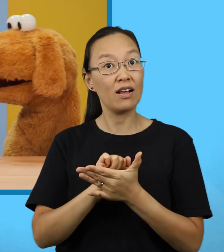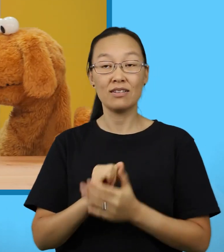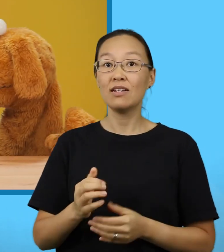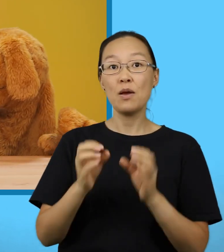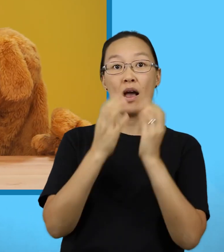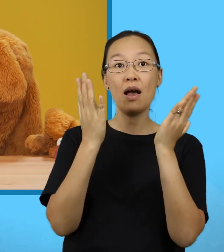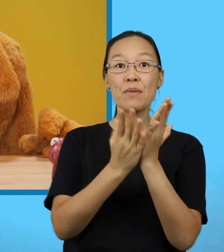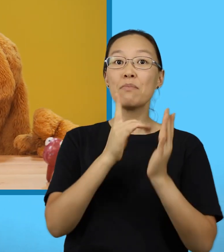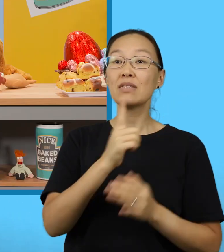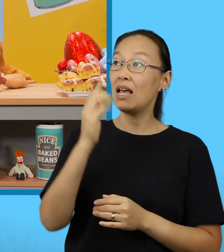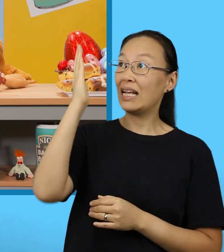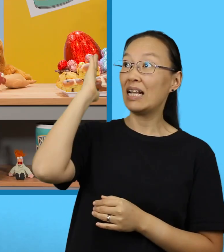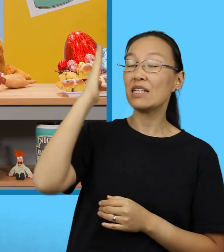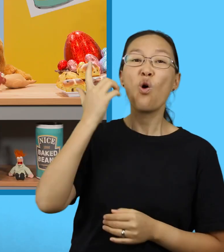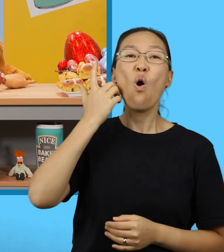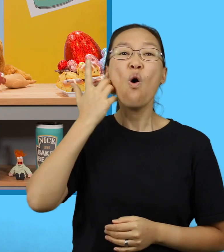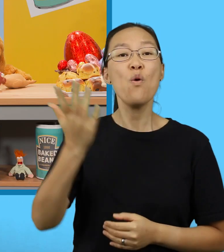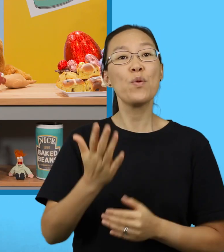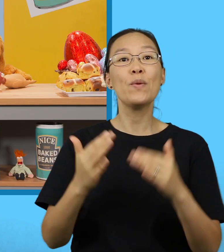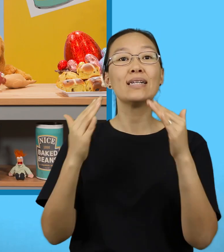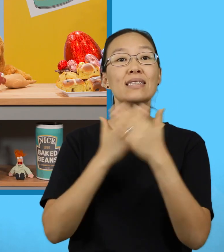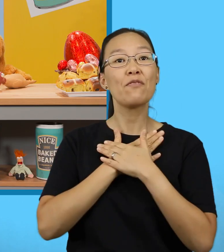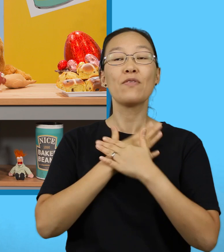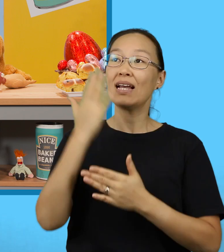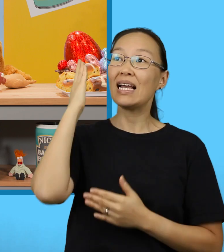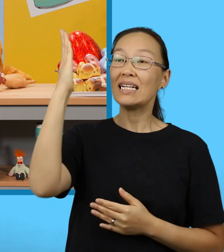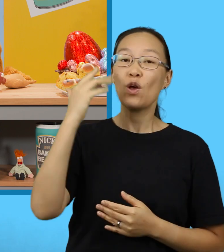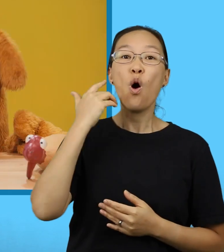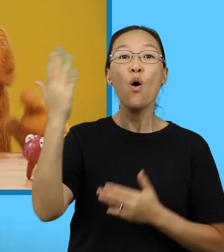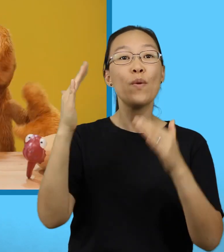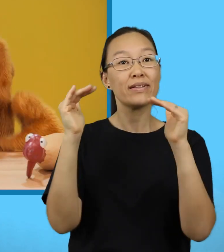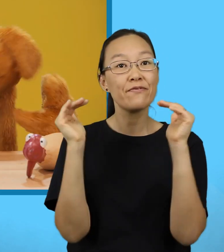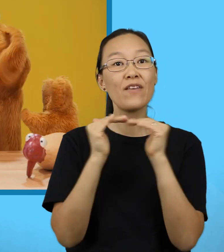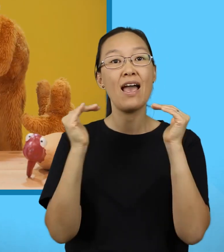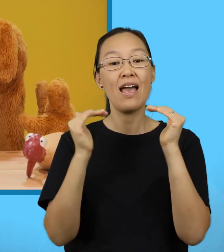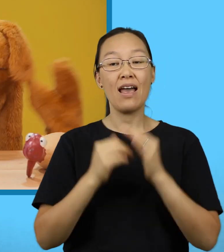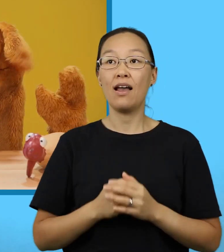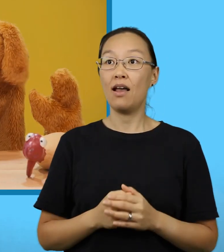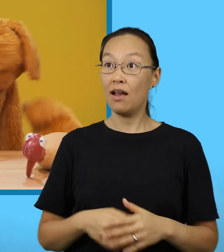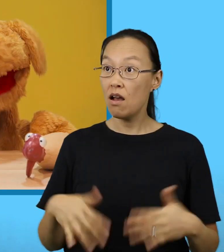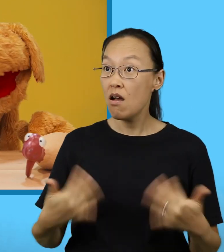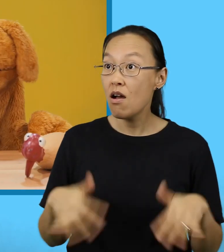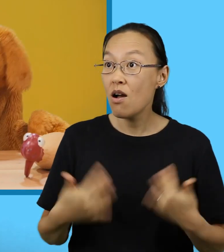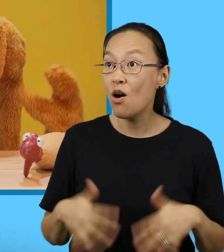The Bible says that God's all-loving and God's all-fair. Oh, really? But how?